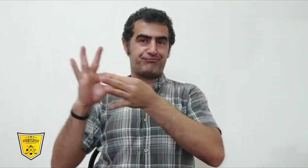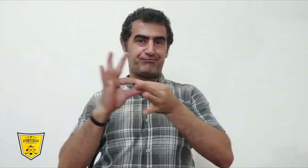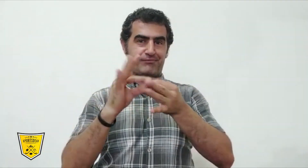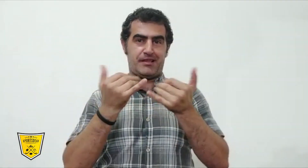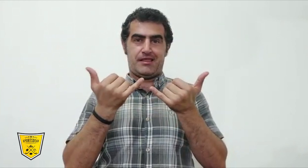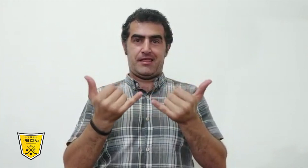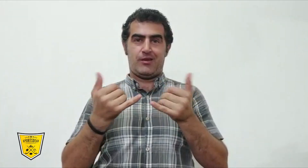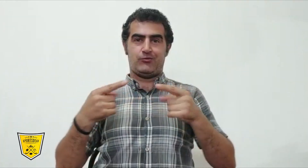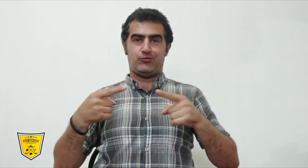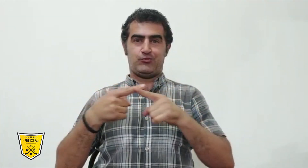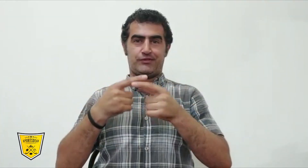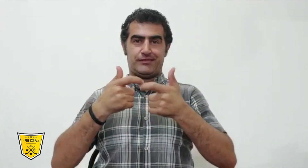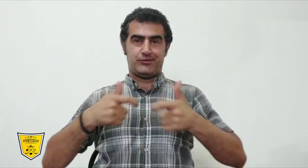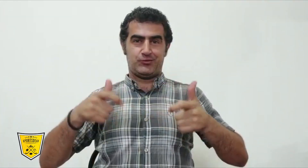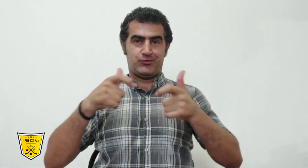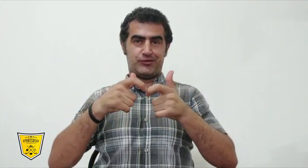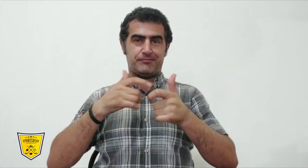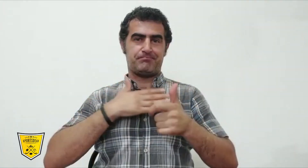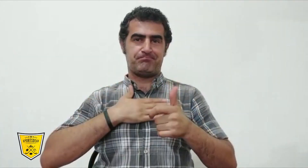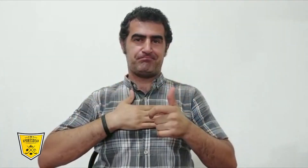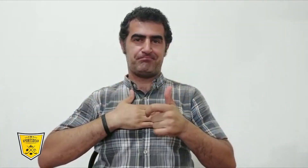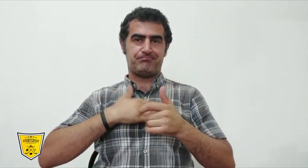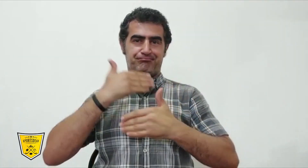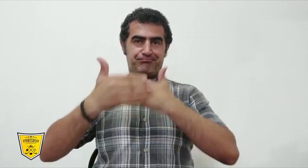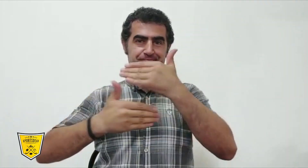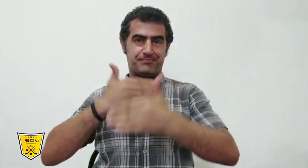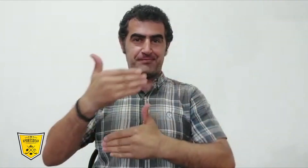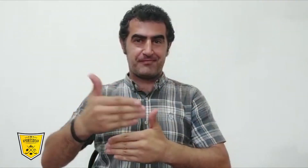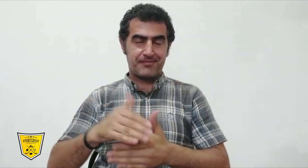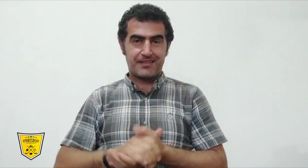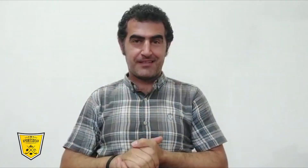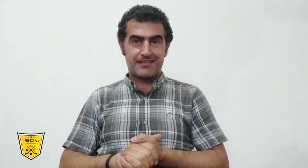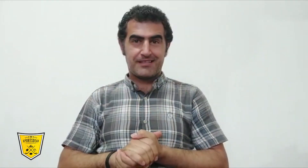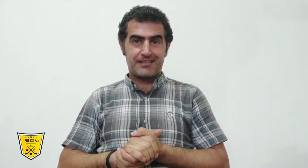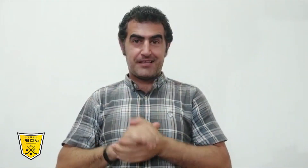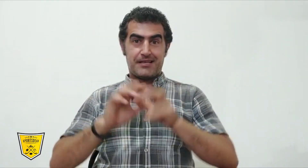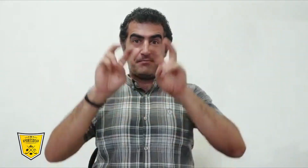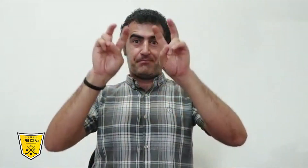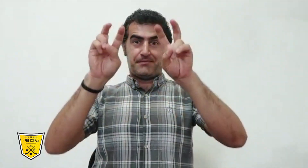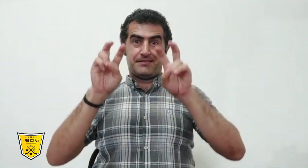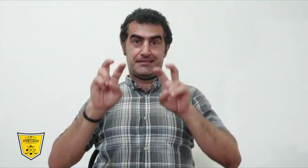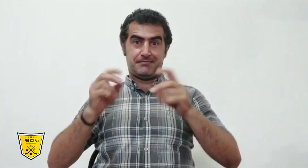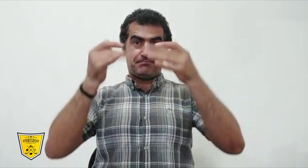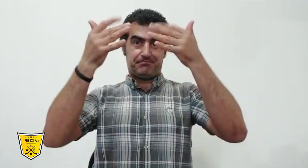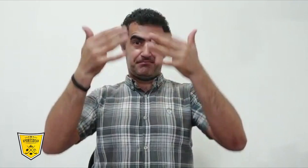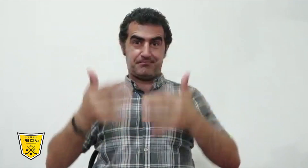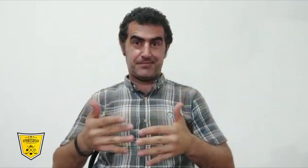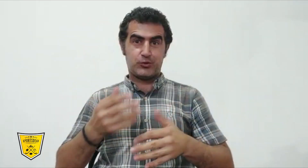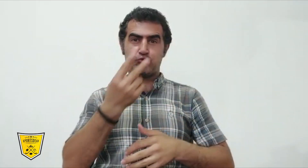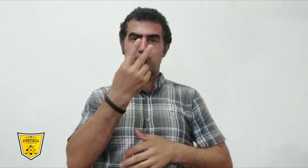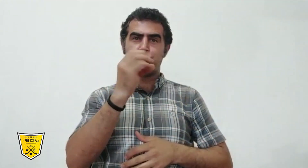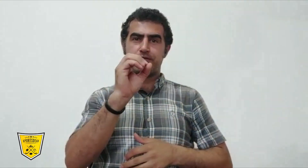of the Extraordinary Congress 2019. The Congress will take place